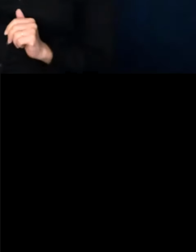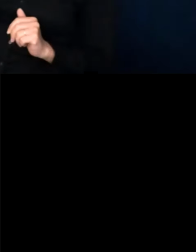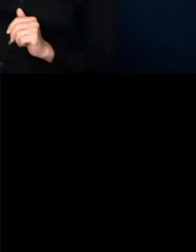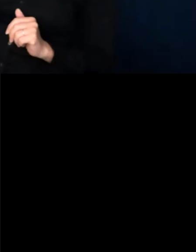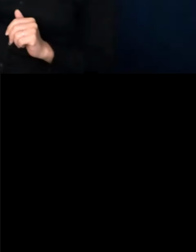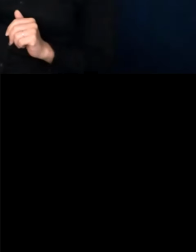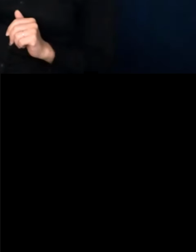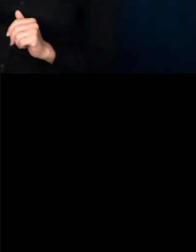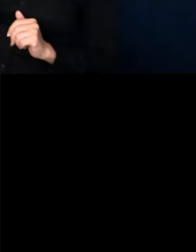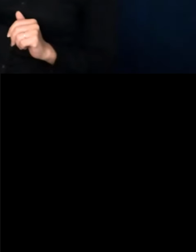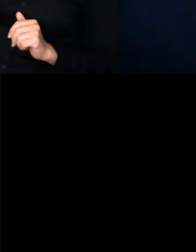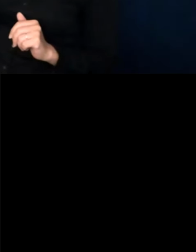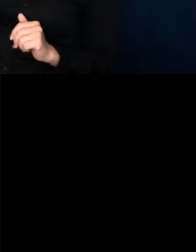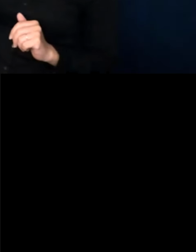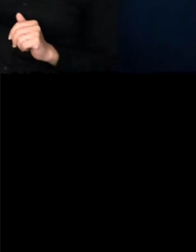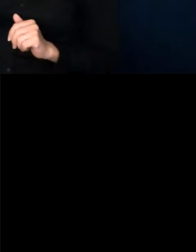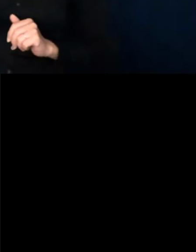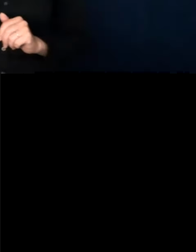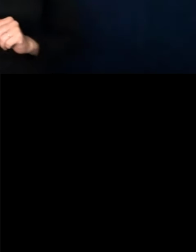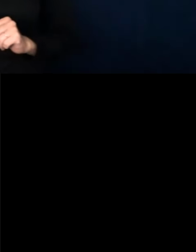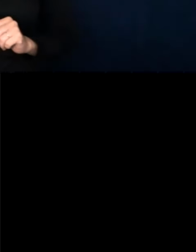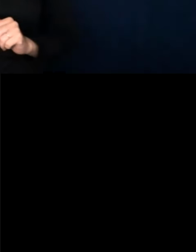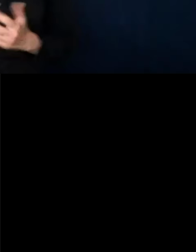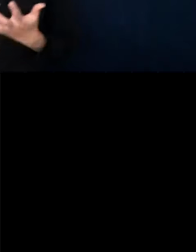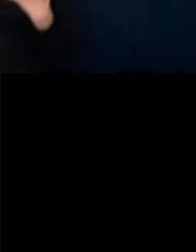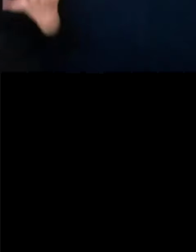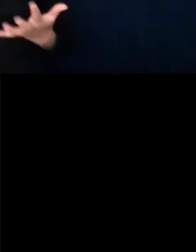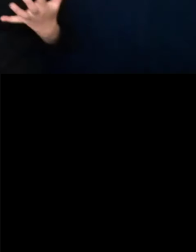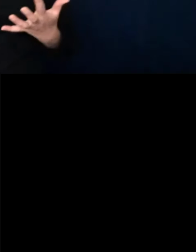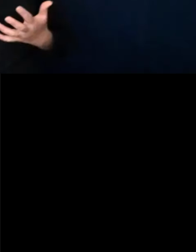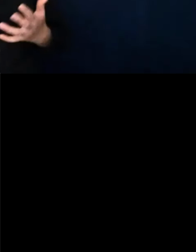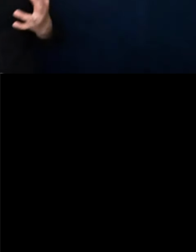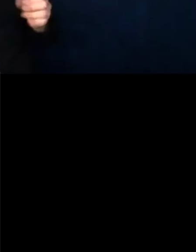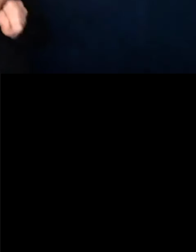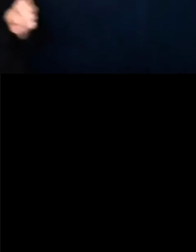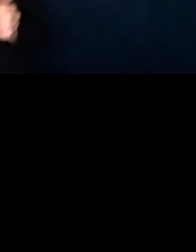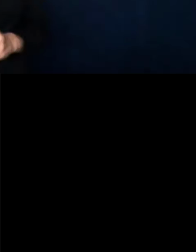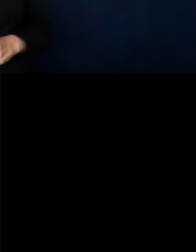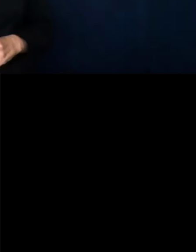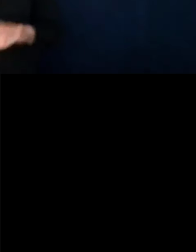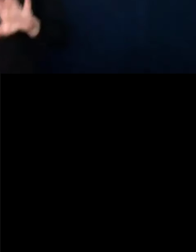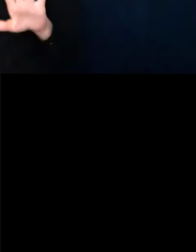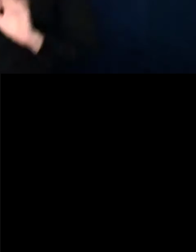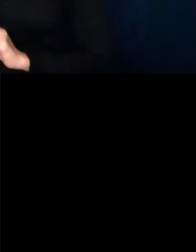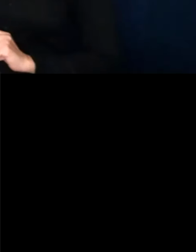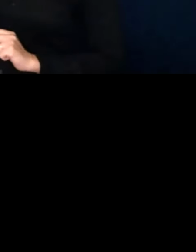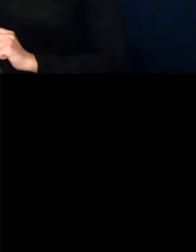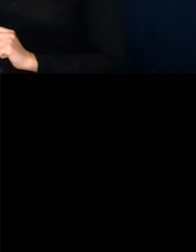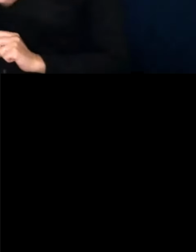So, I'm not gonna take credit for this. 'Cause I was looking and I could not find what I was looking for.